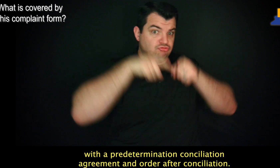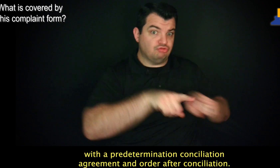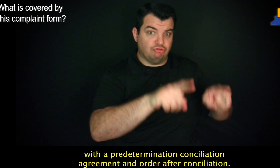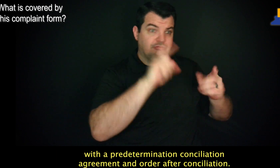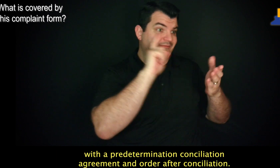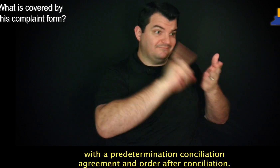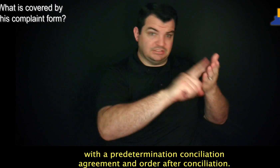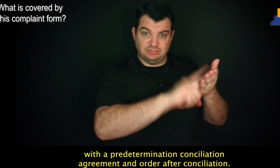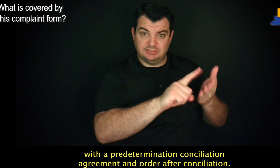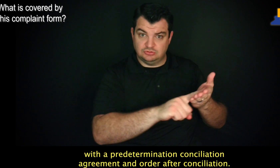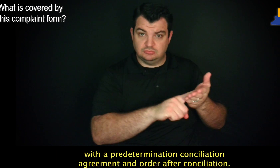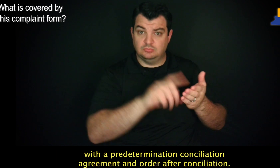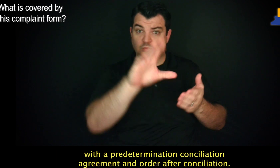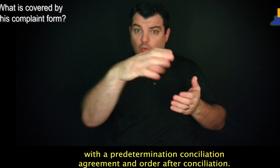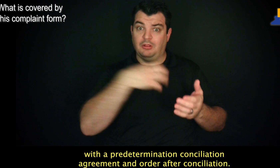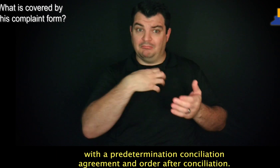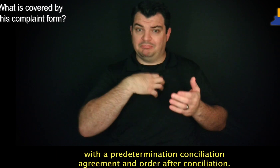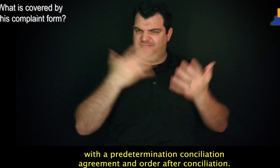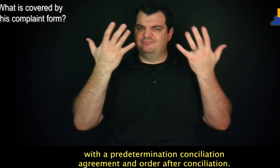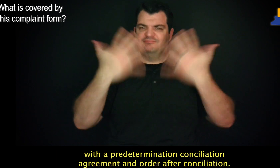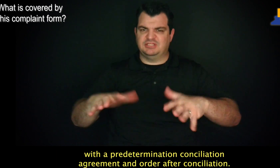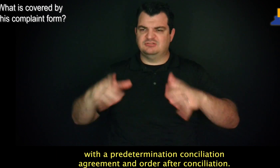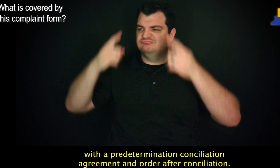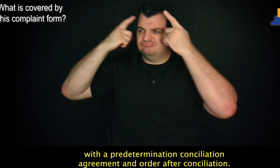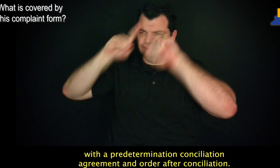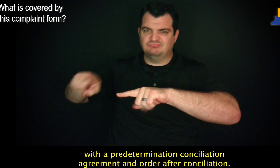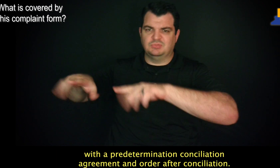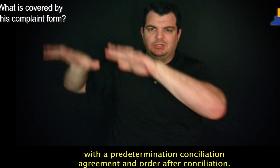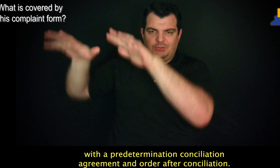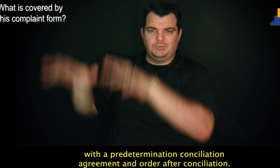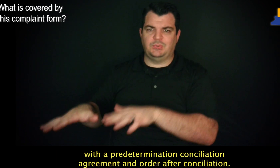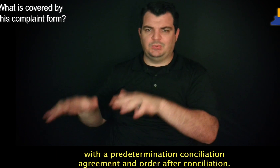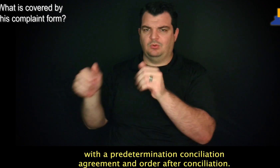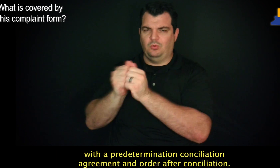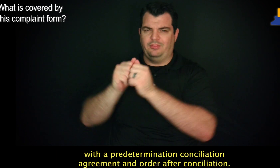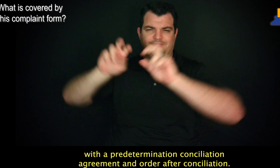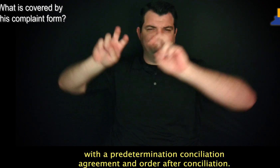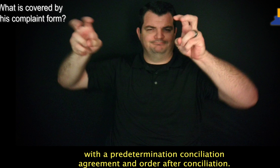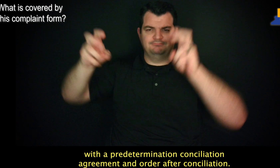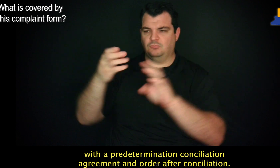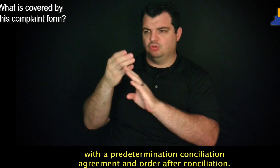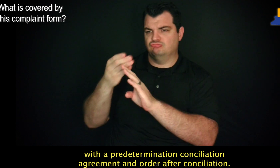with a predetermination conciliation agreement and order after conciliation.